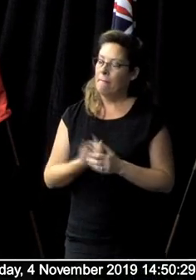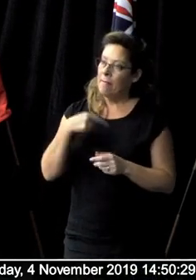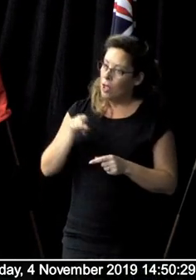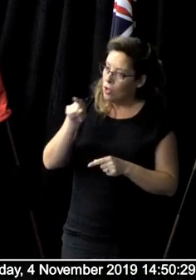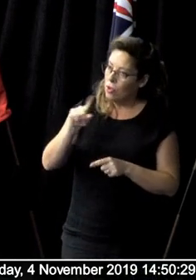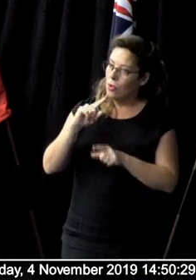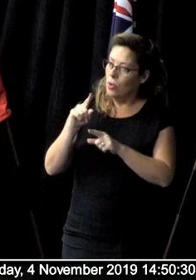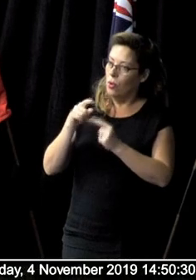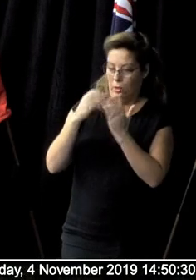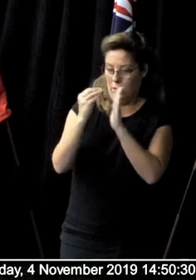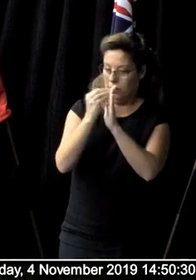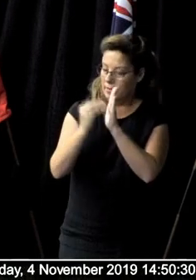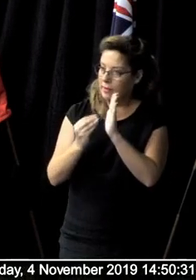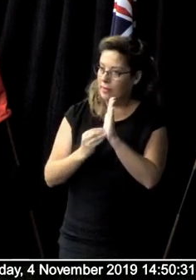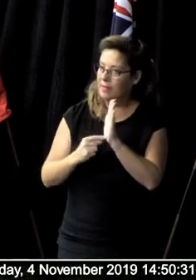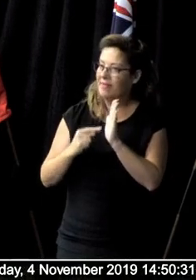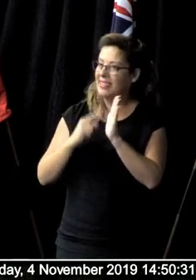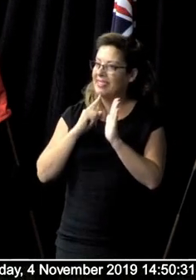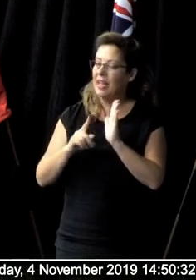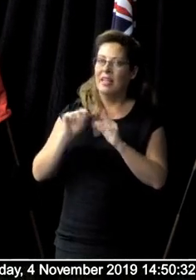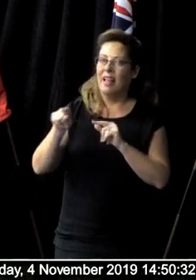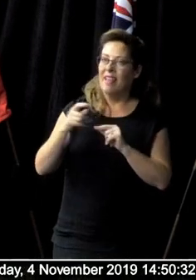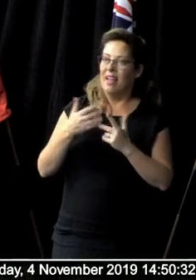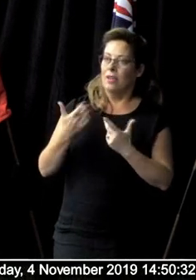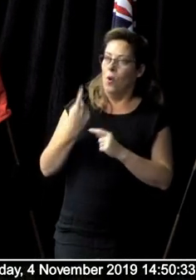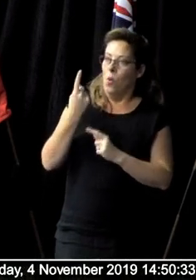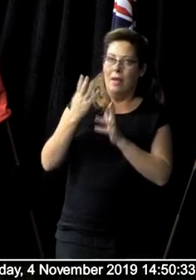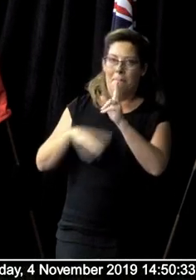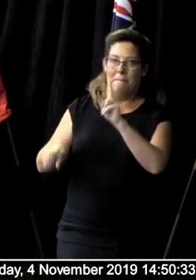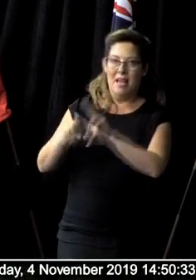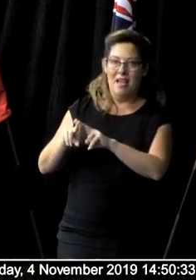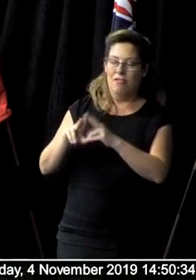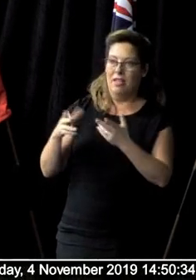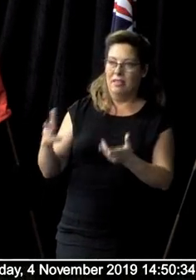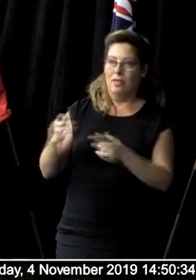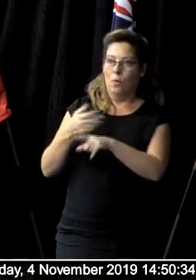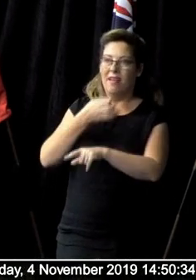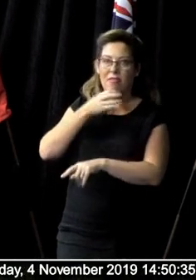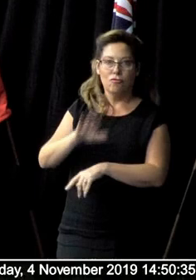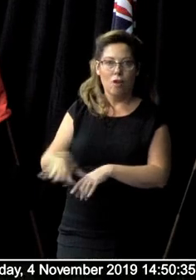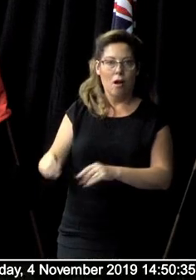the child likely did not even know they had been hit by a teacher. Can you tell me about that? Okay.